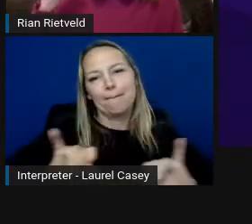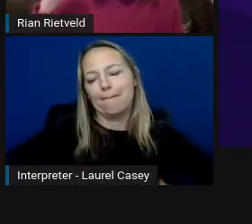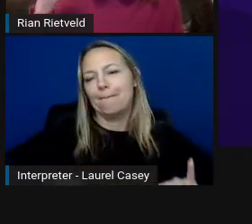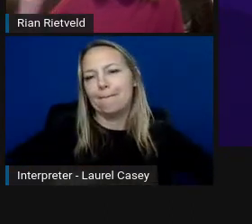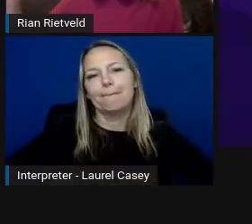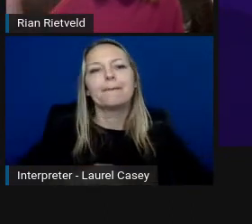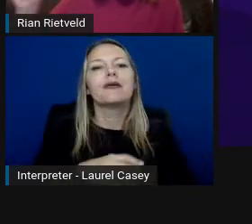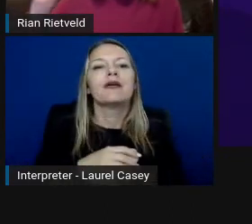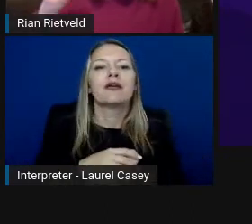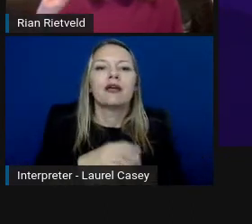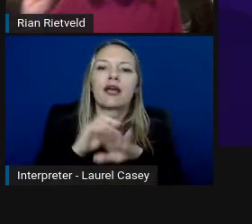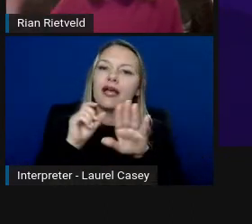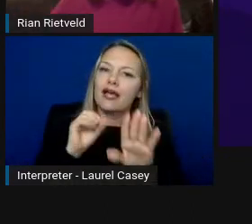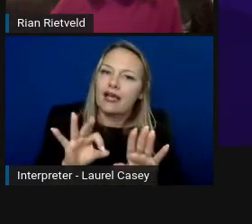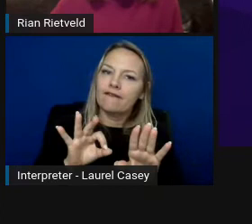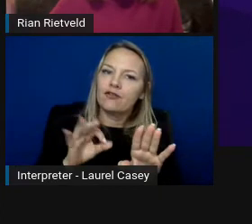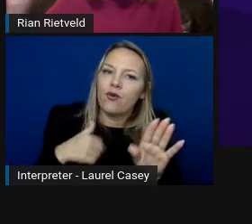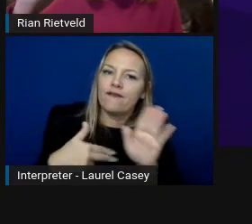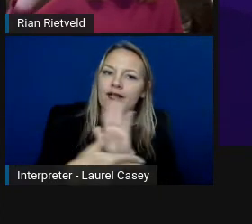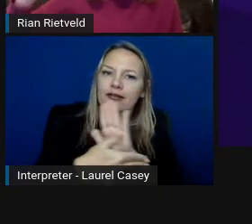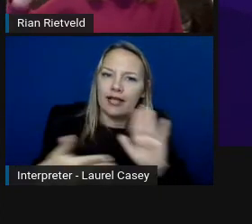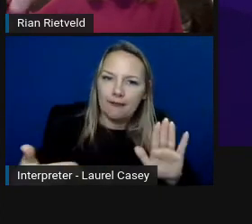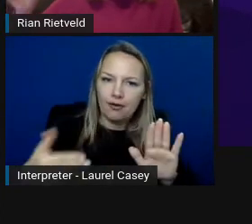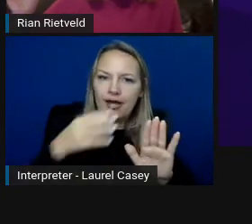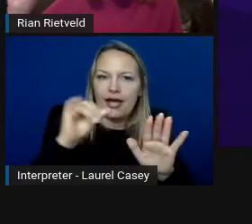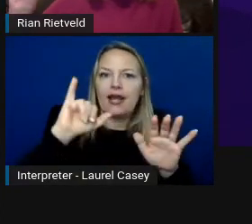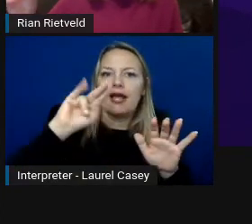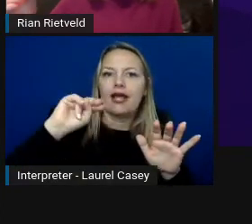If you have a label and an input, you have to connect them together.